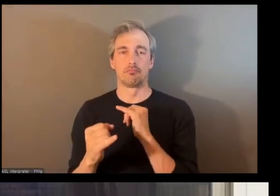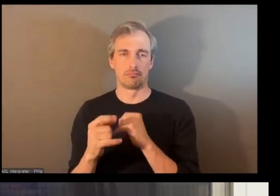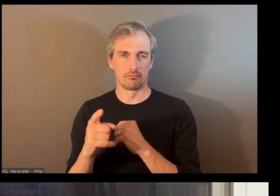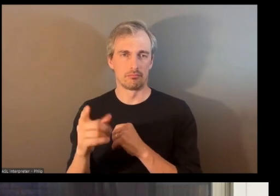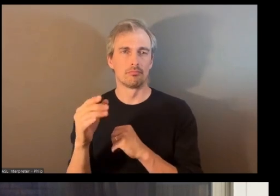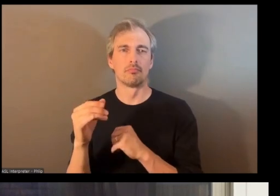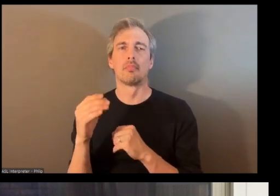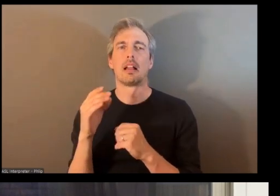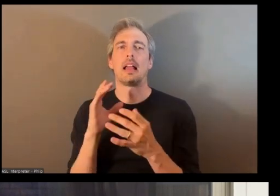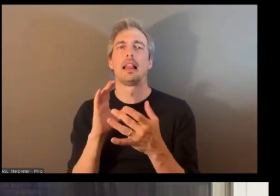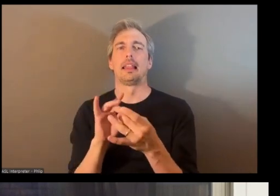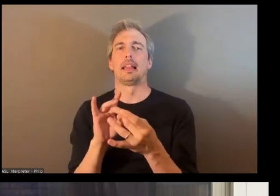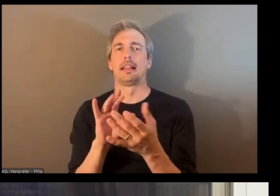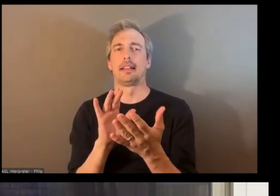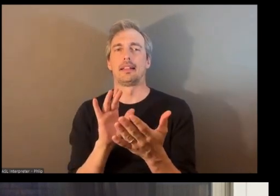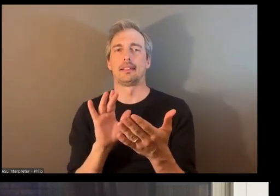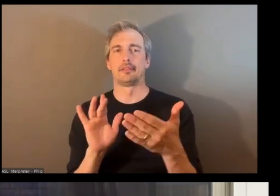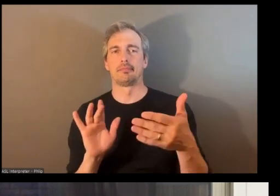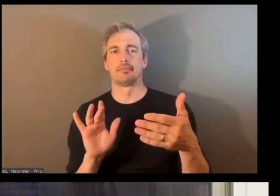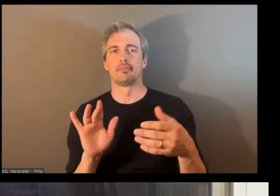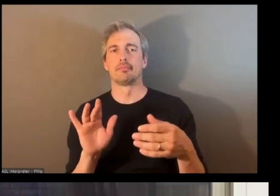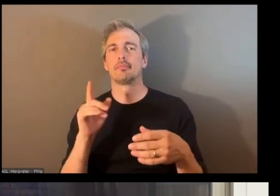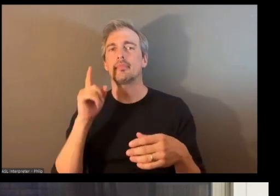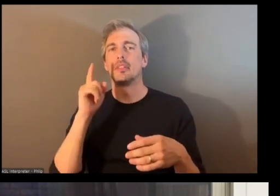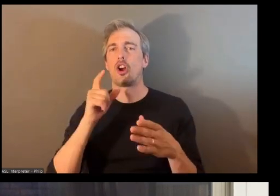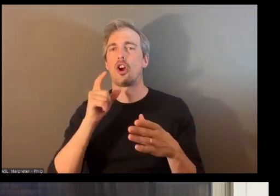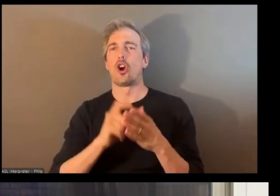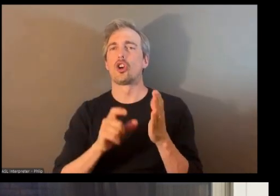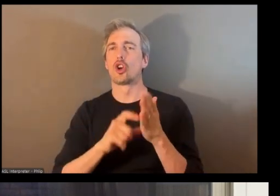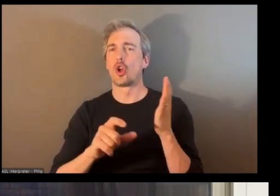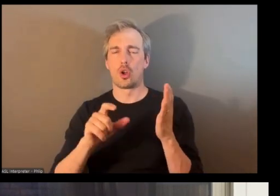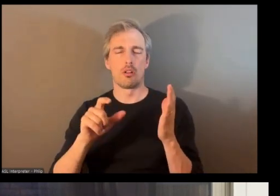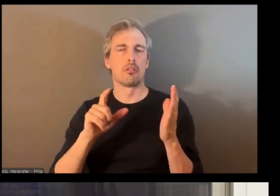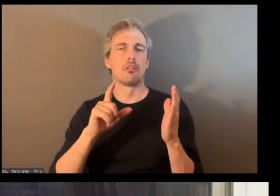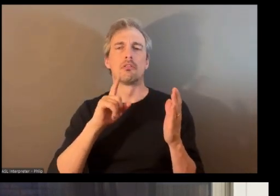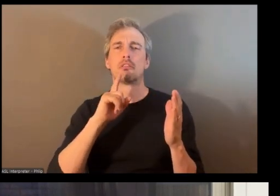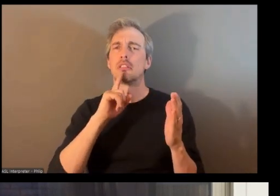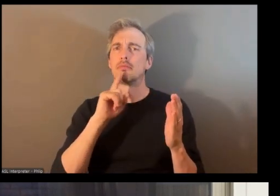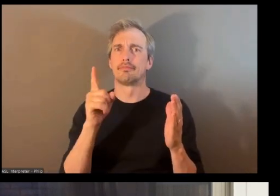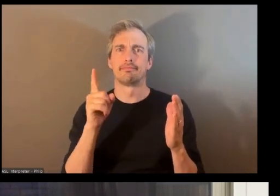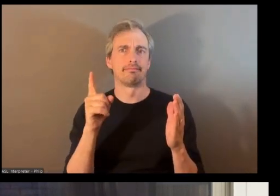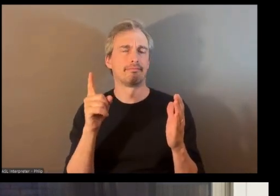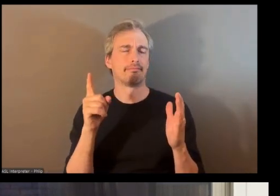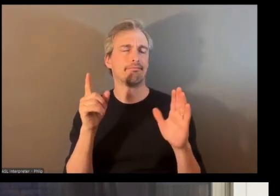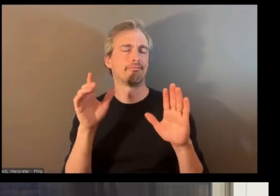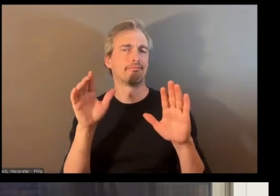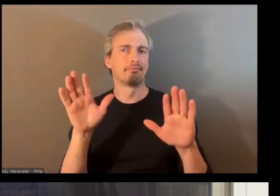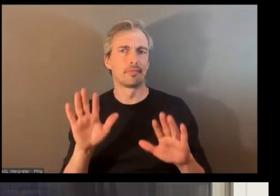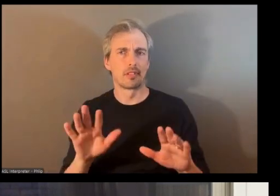think gives a really good spin about... Really good perspective on